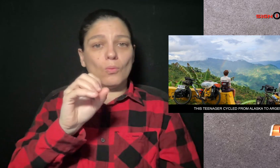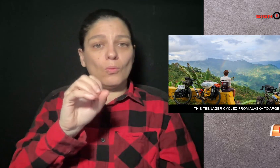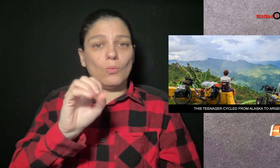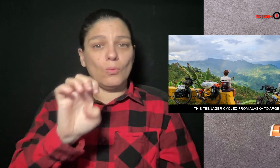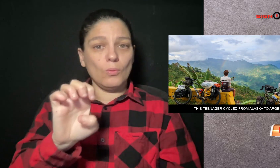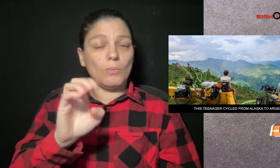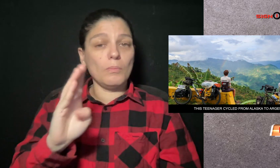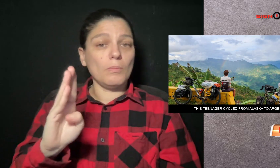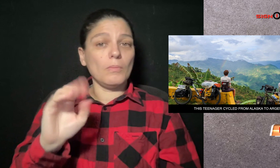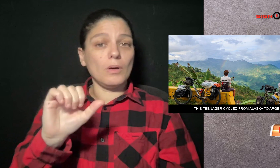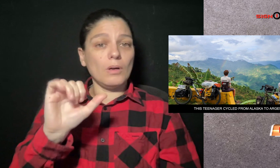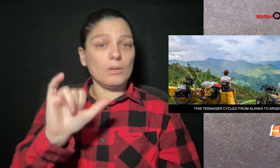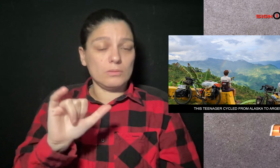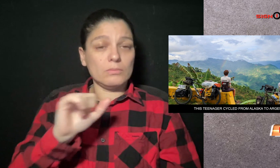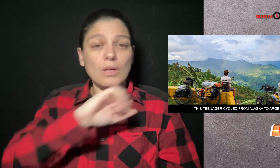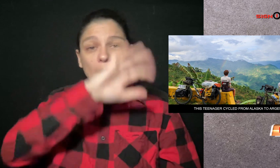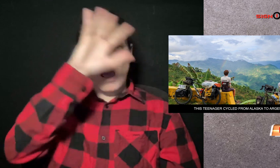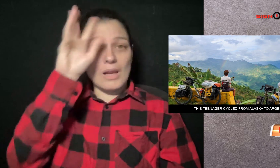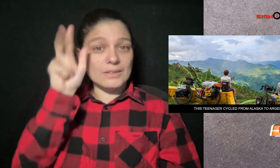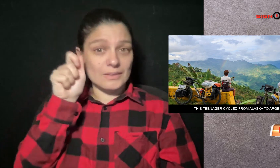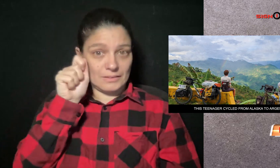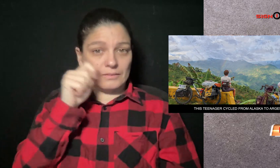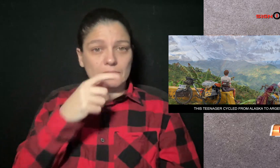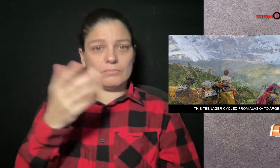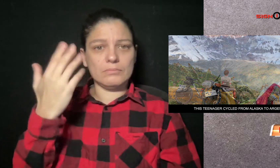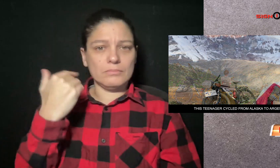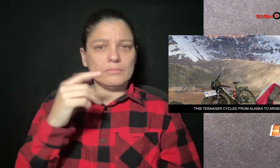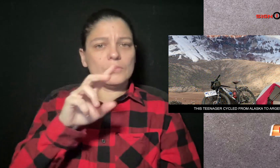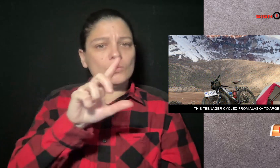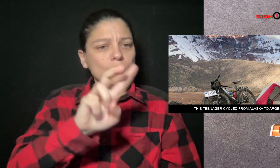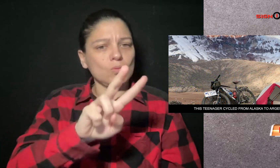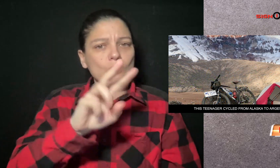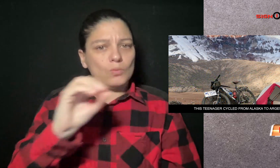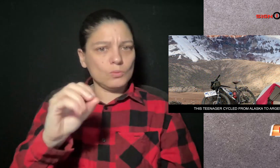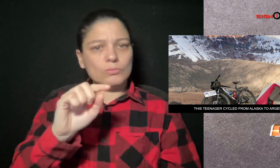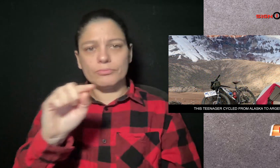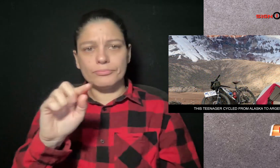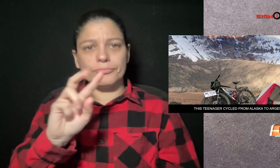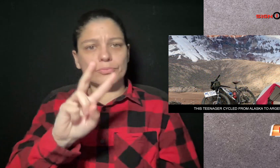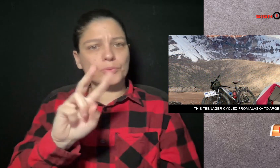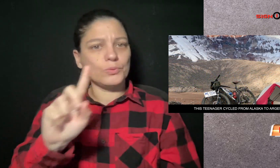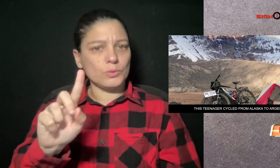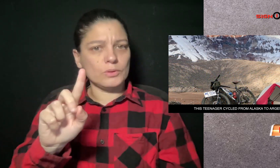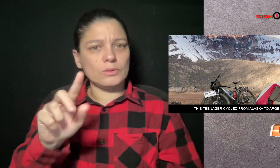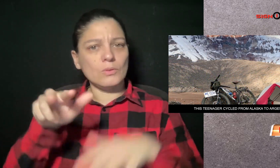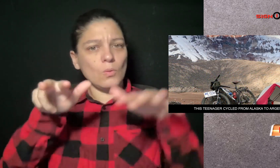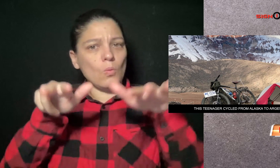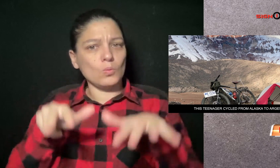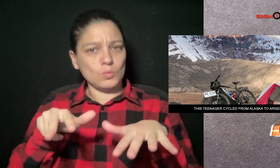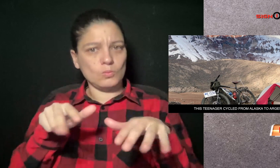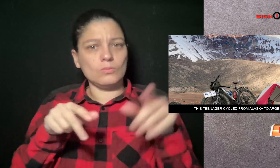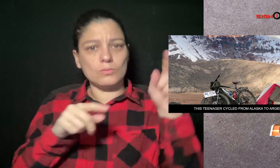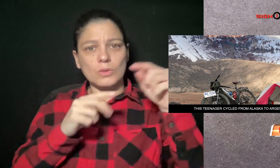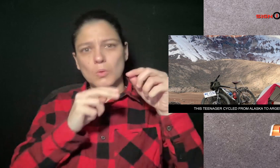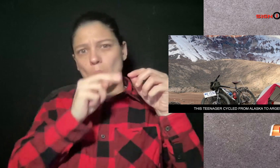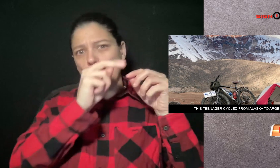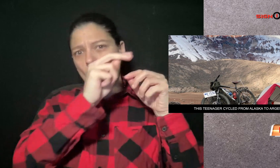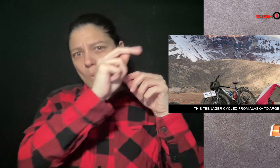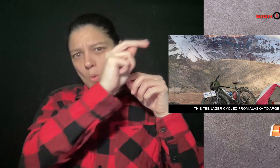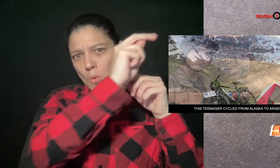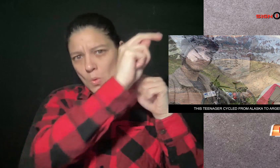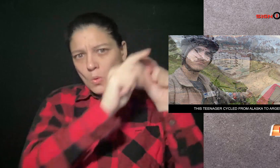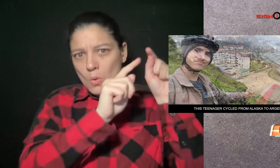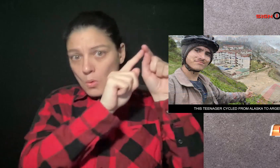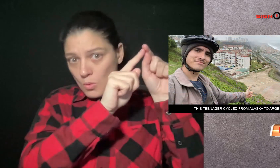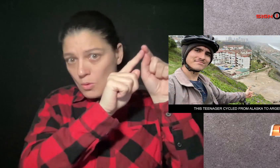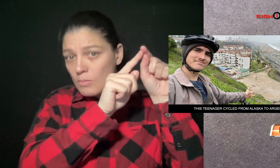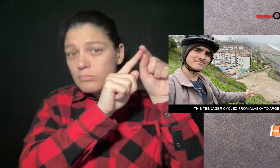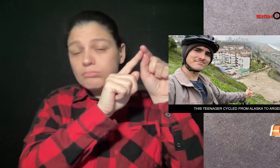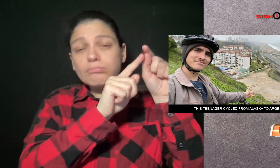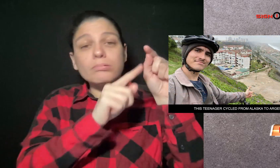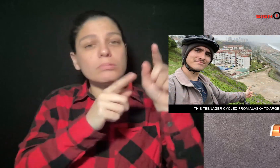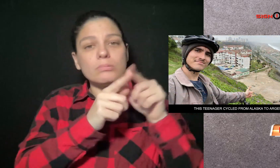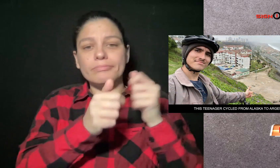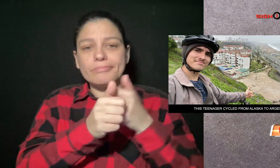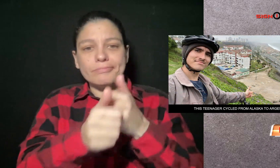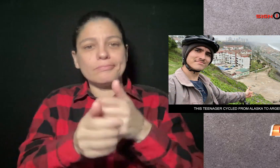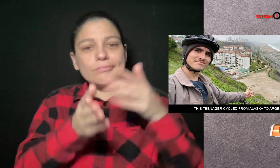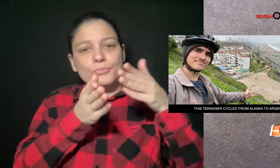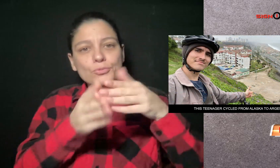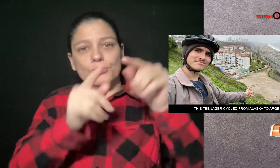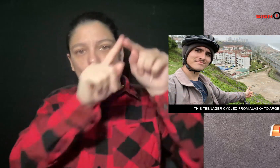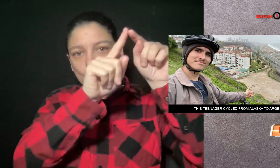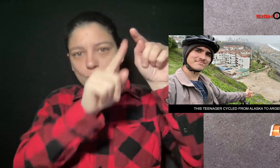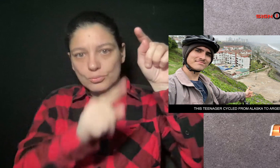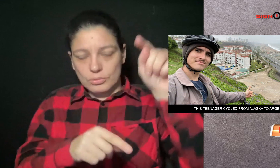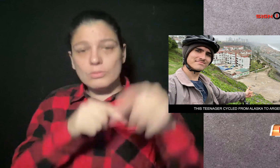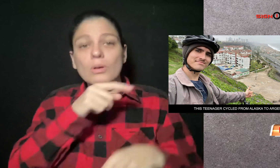he started in Prudhoe Alaska on August 1, 2021 the northernmost part in the US accessible